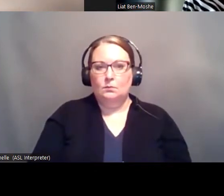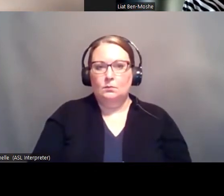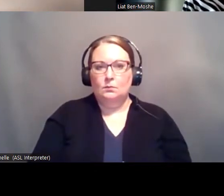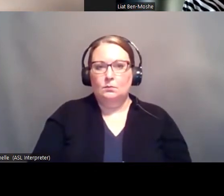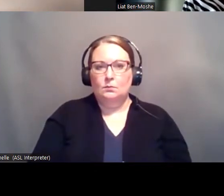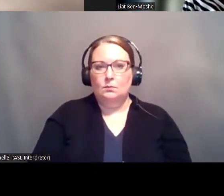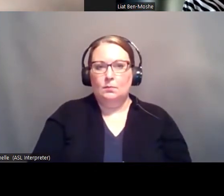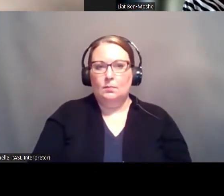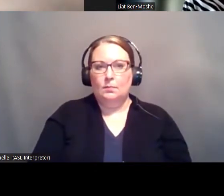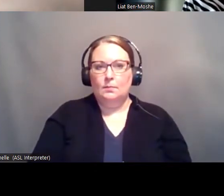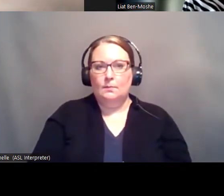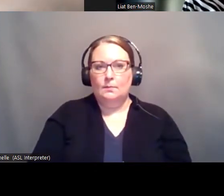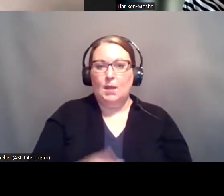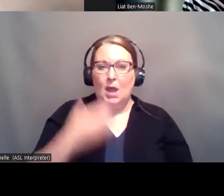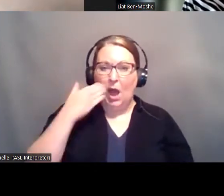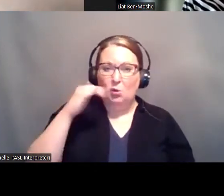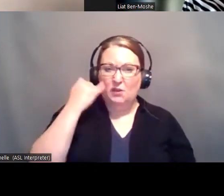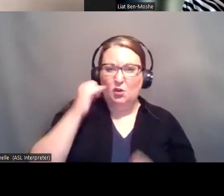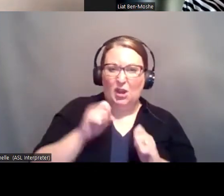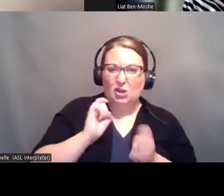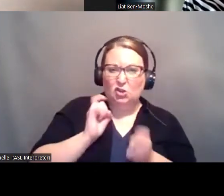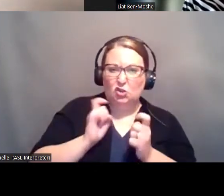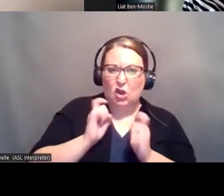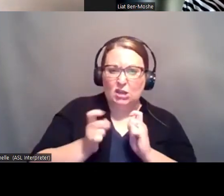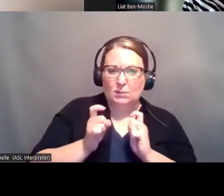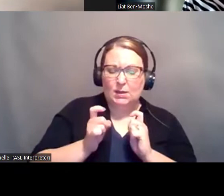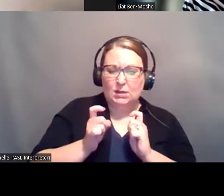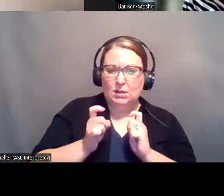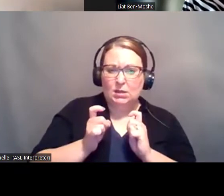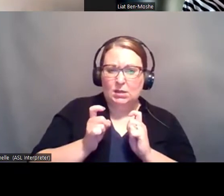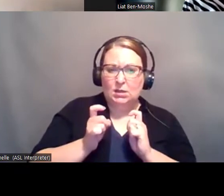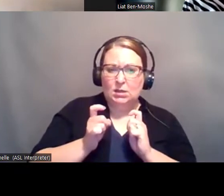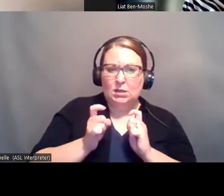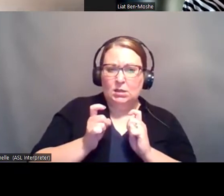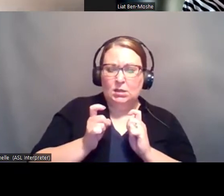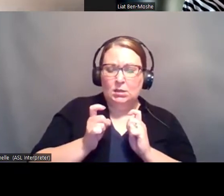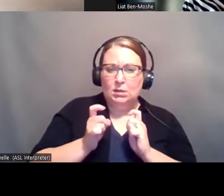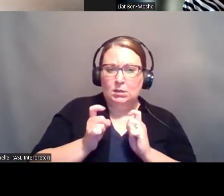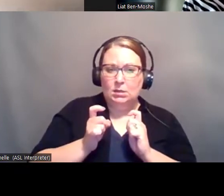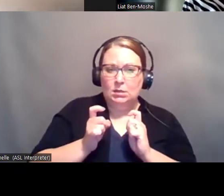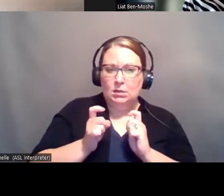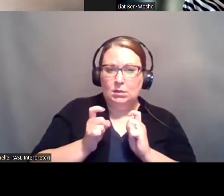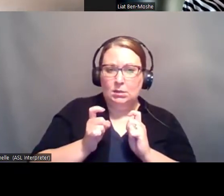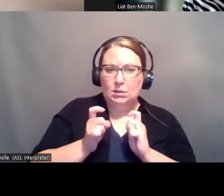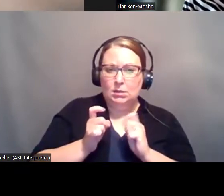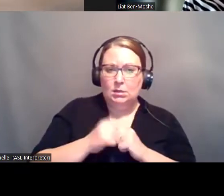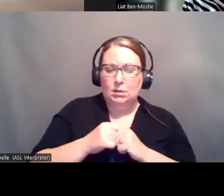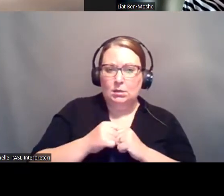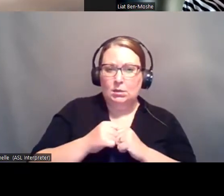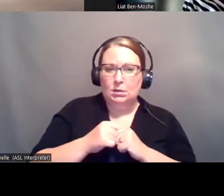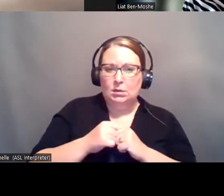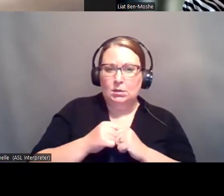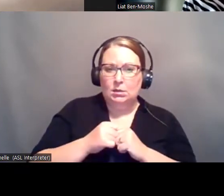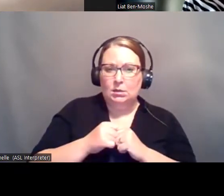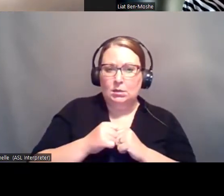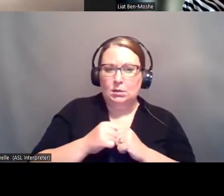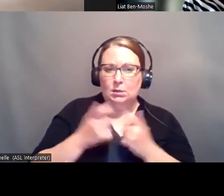I don't know if there's any adjustments that could be made, but maybe you wanna try again?